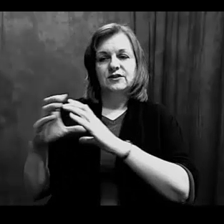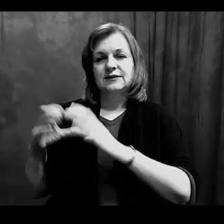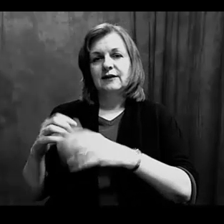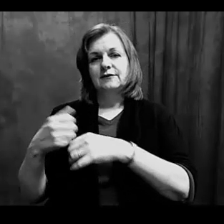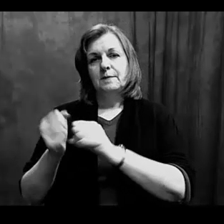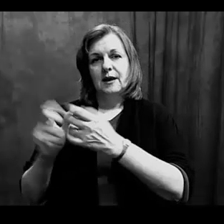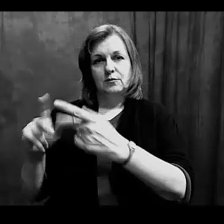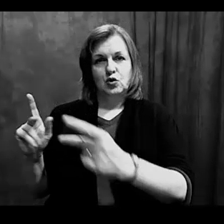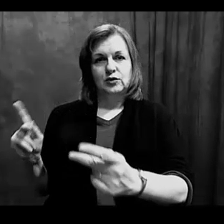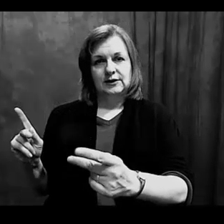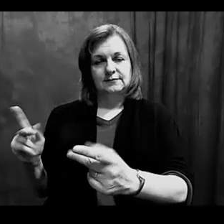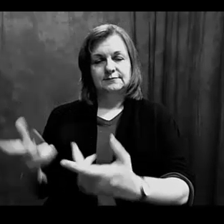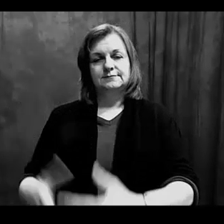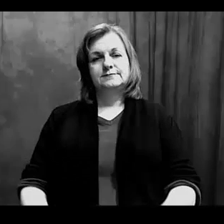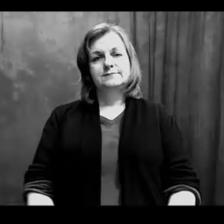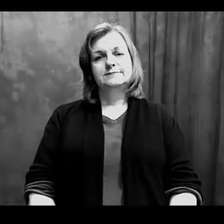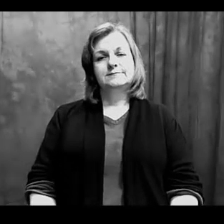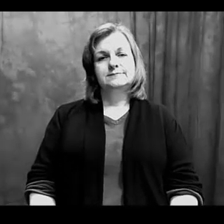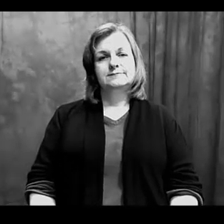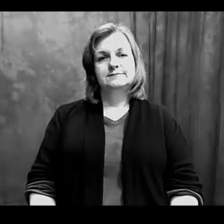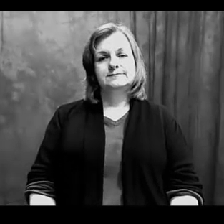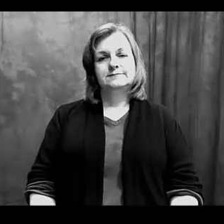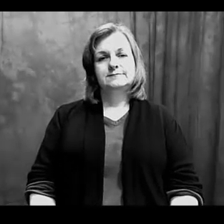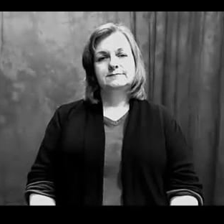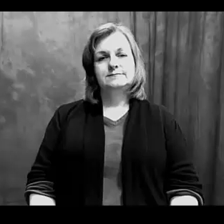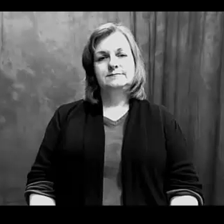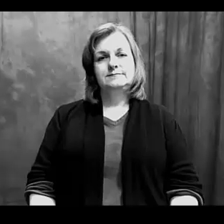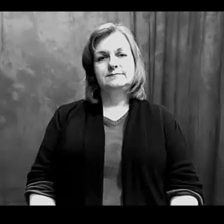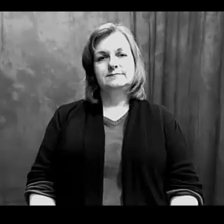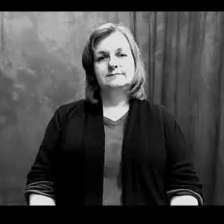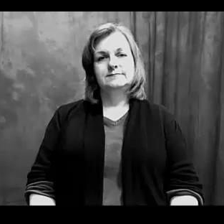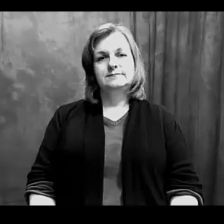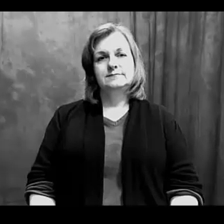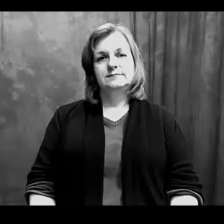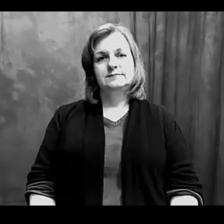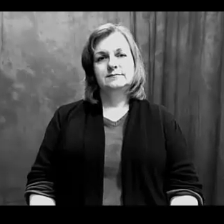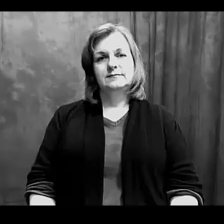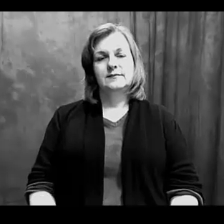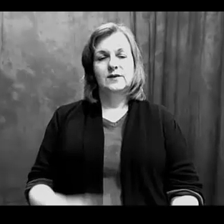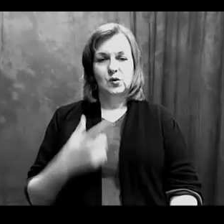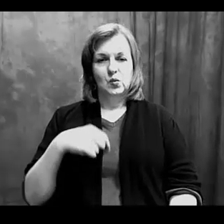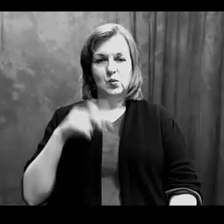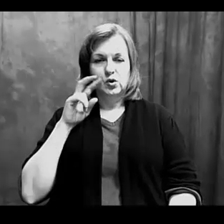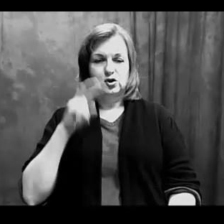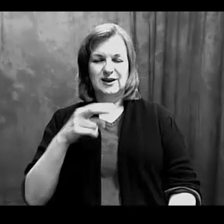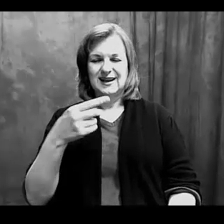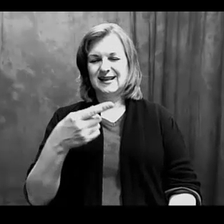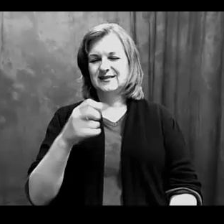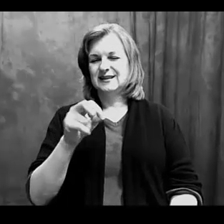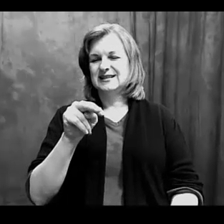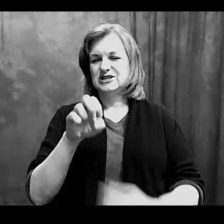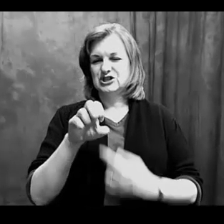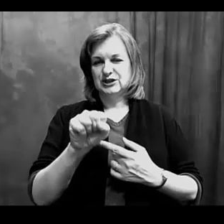and it never leaves the nucleus RNA is more like the messenger